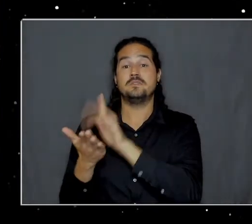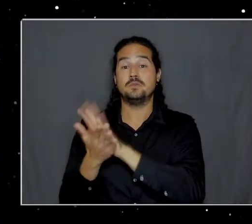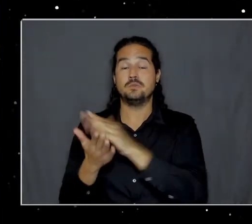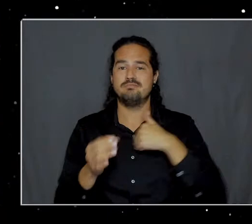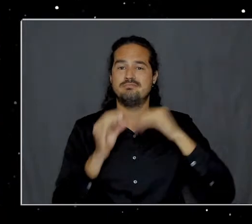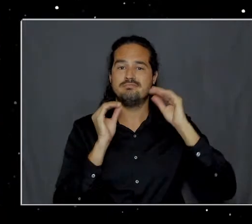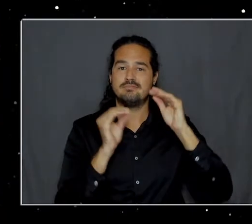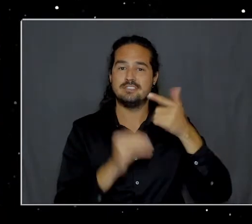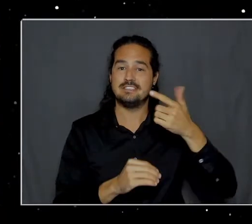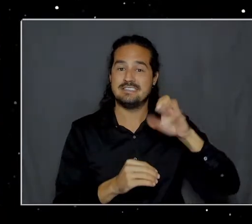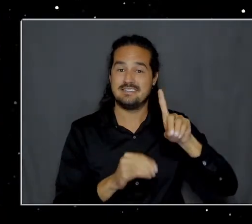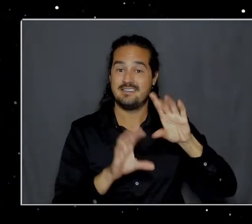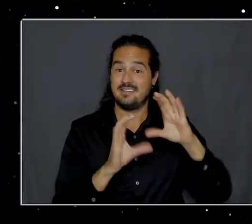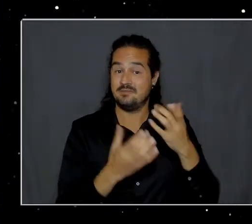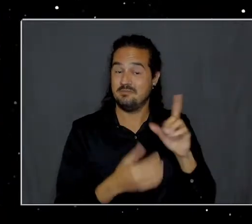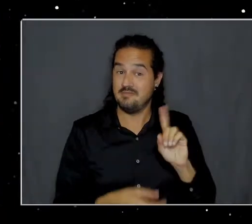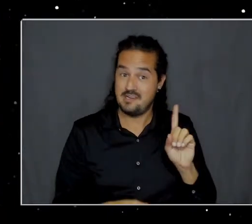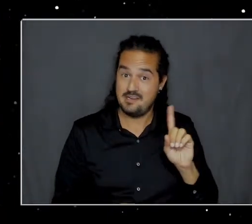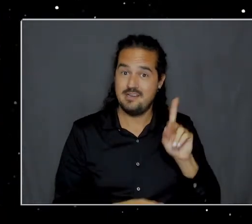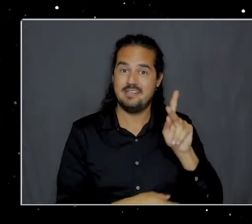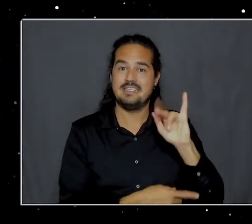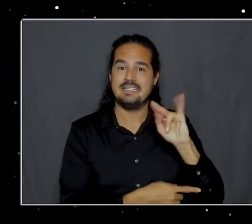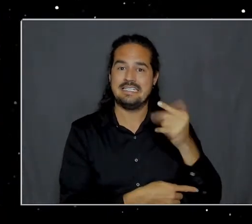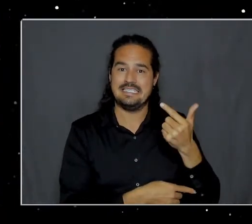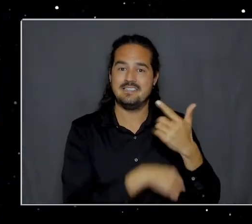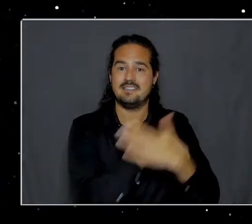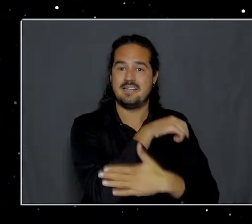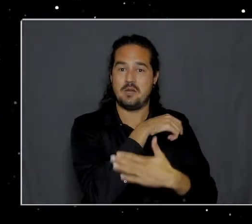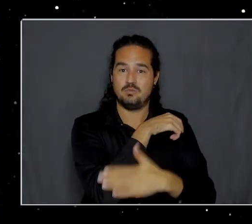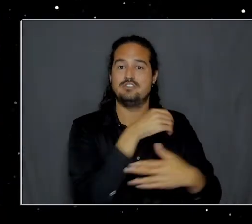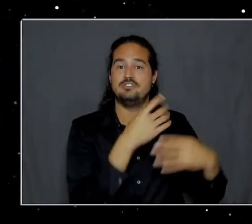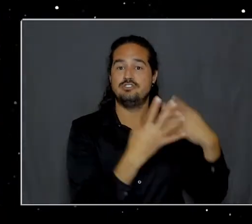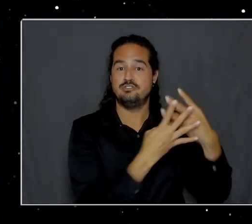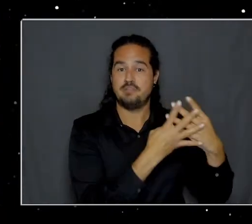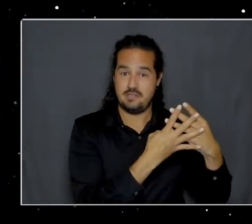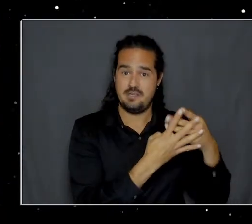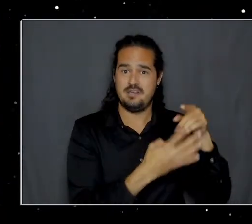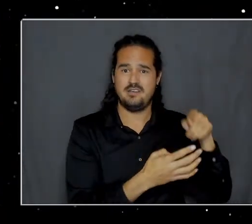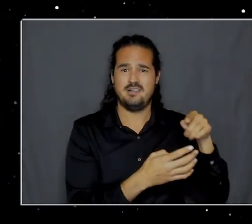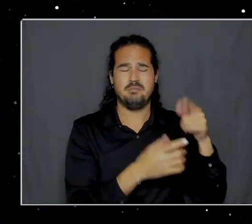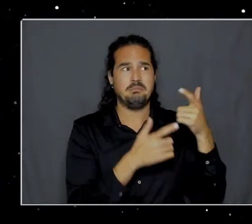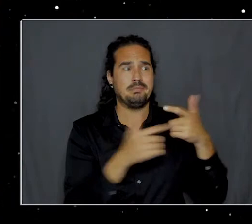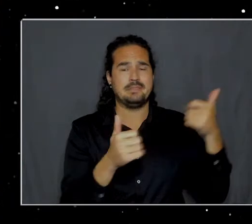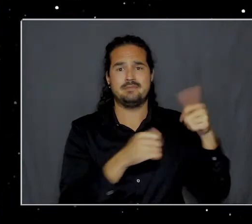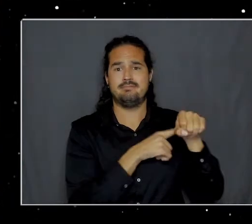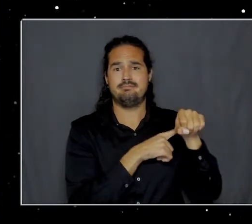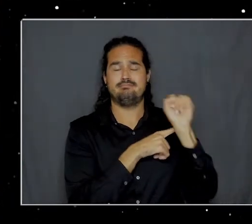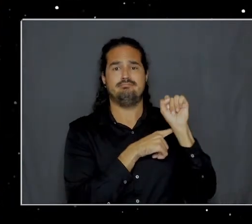SCHOOL, I TAUGHT GED CLASSES AT THE KING COUNTY JAIL, AND ONE OF THE BIGGEST REFRAINS THAT I